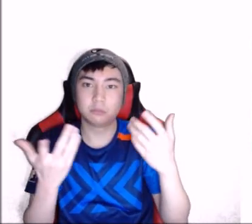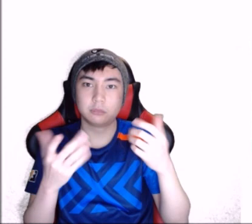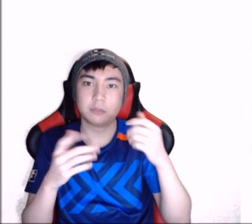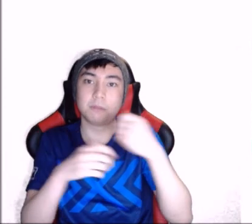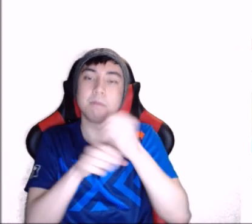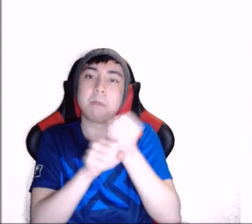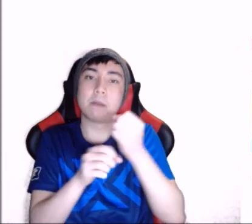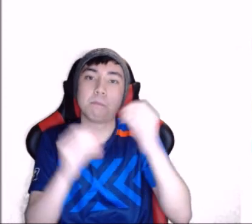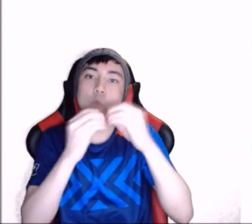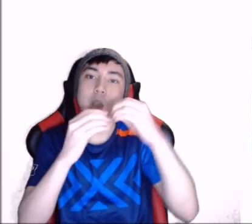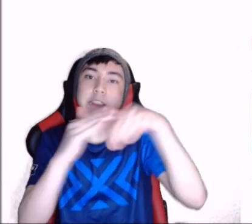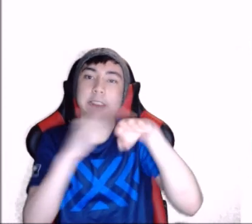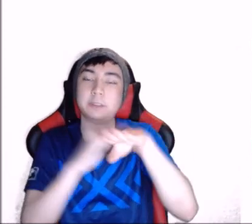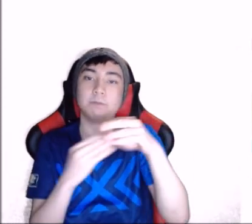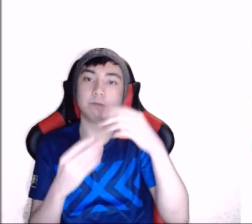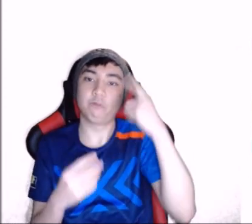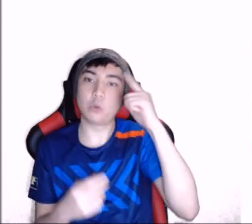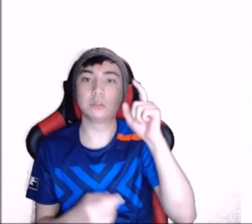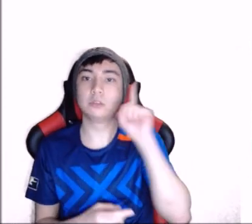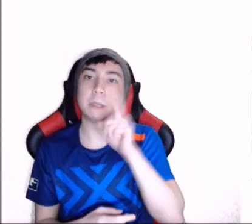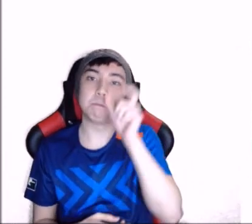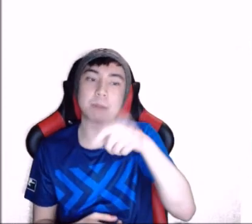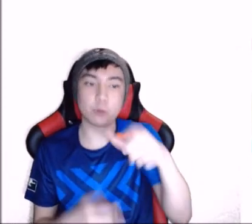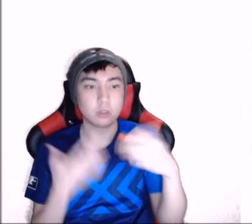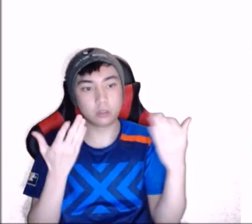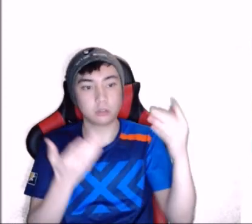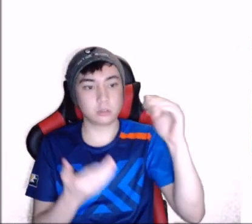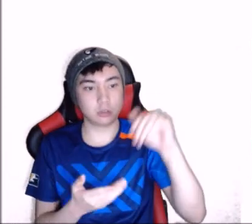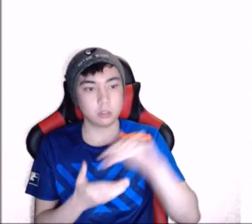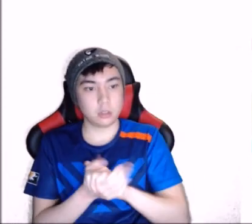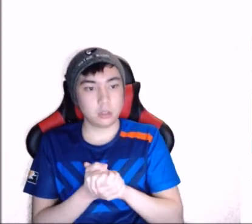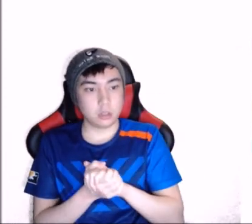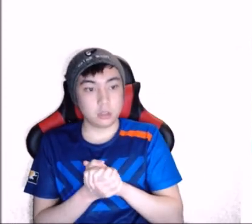Does anyone add CC to the tournament VODs so the commentary is accessible?